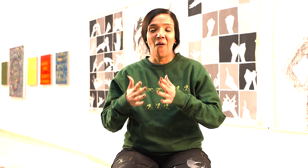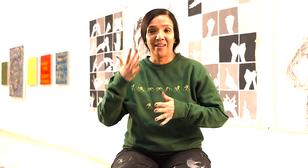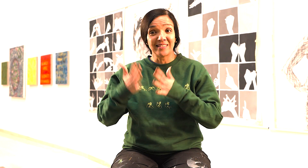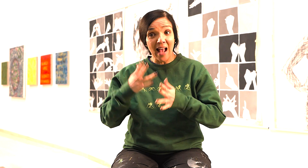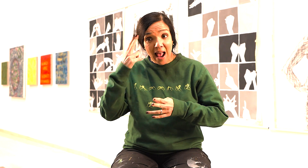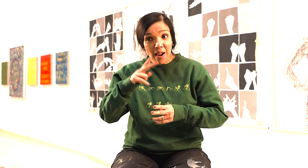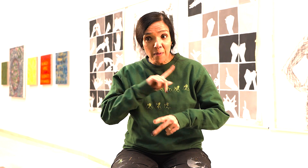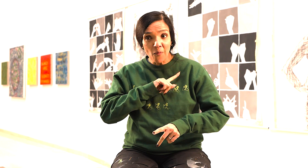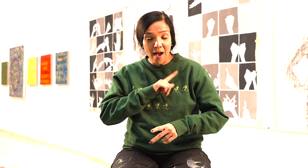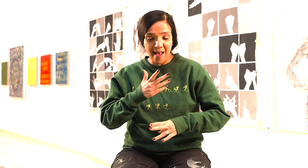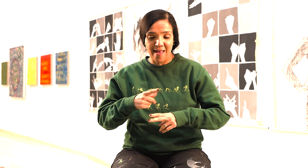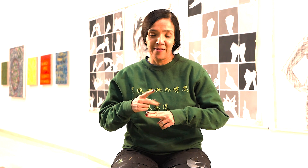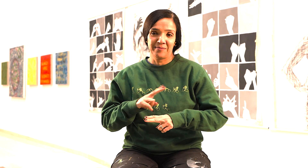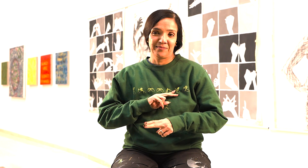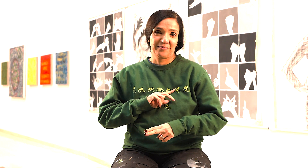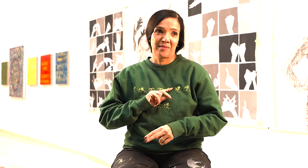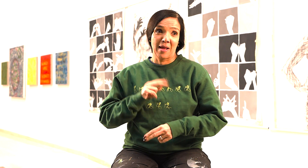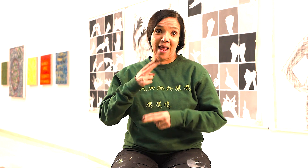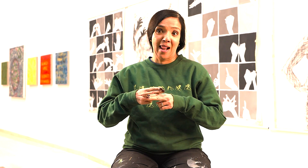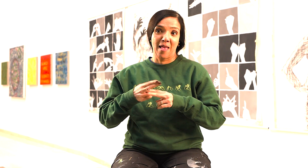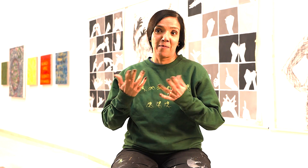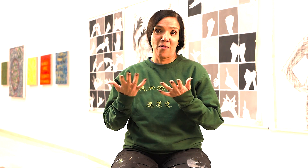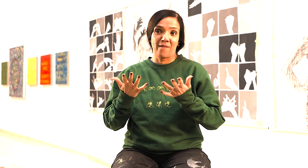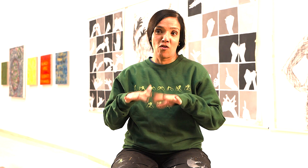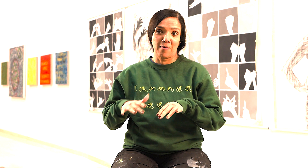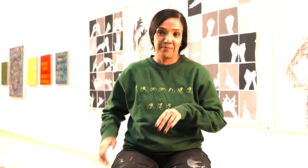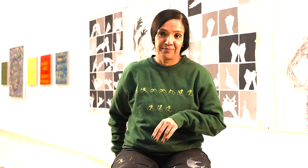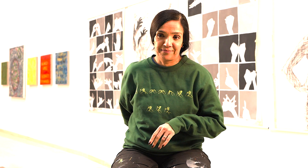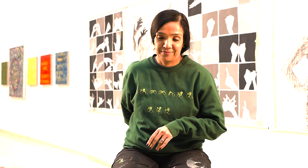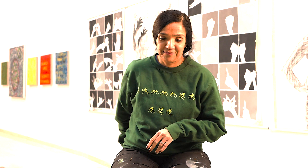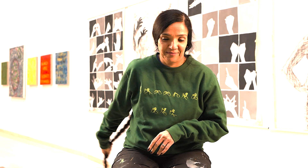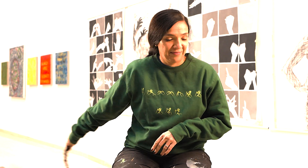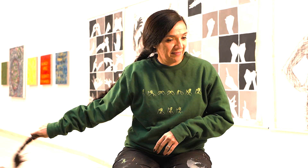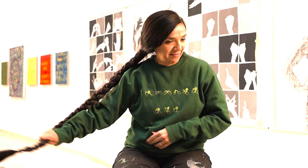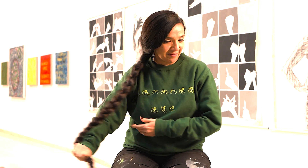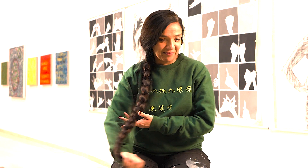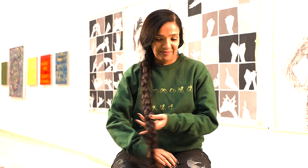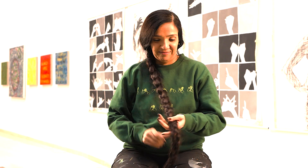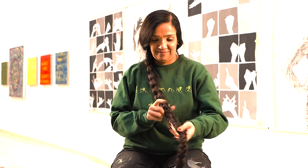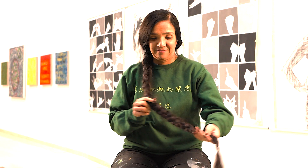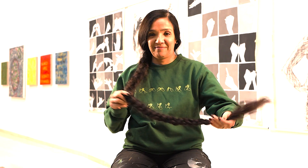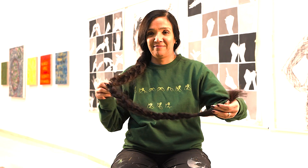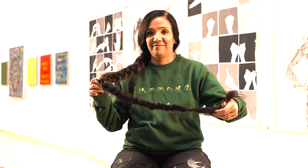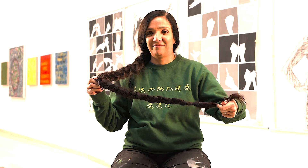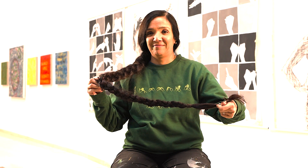Why is that my sign name? Well, my name... is because of my hair.